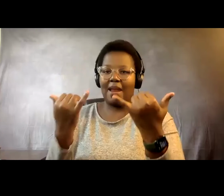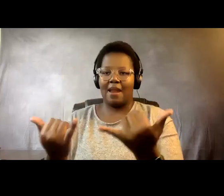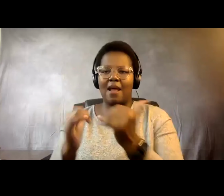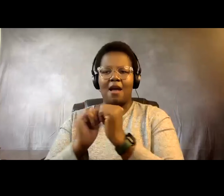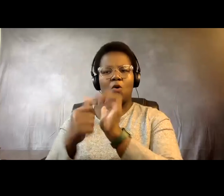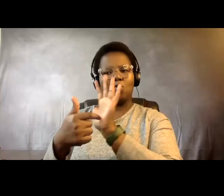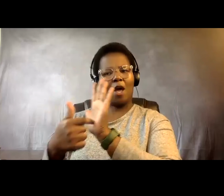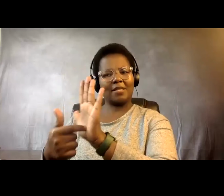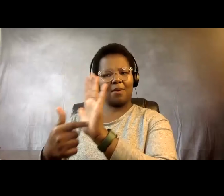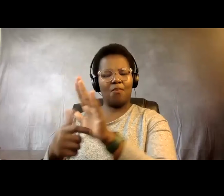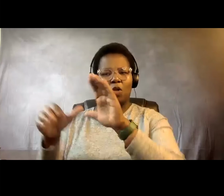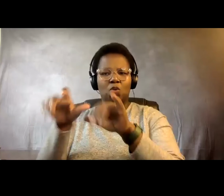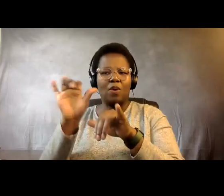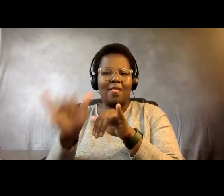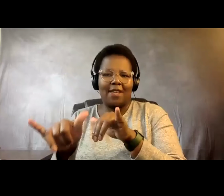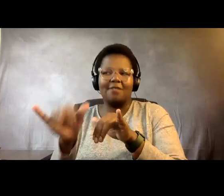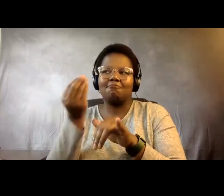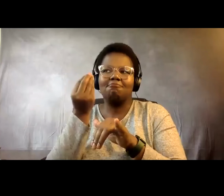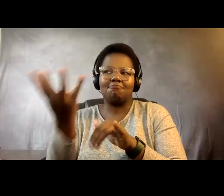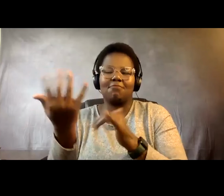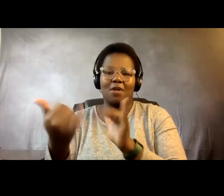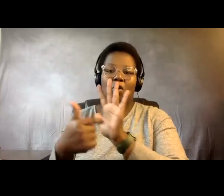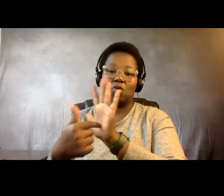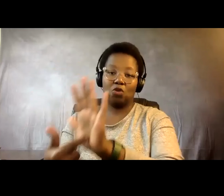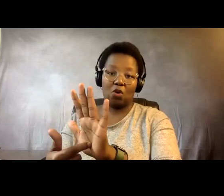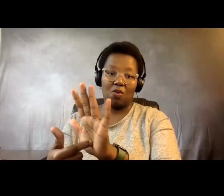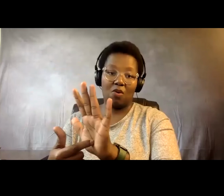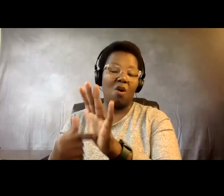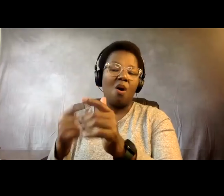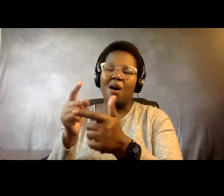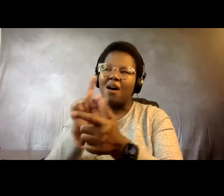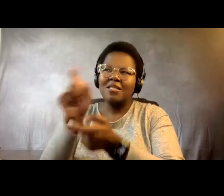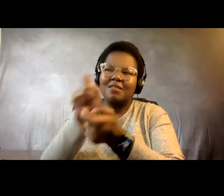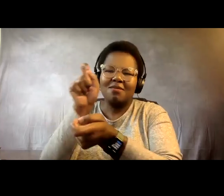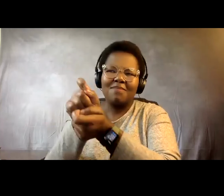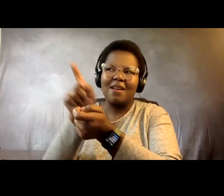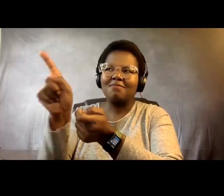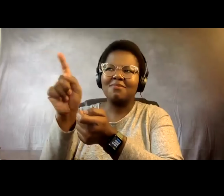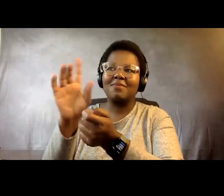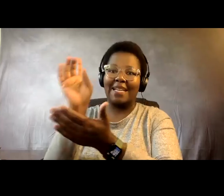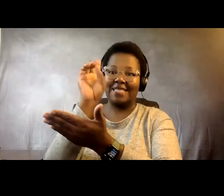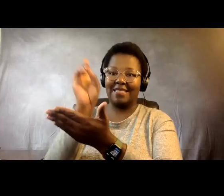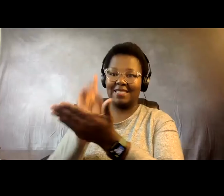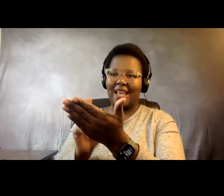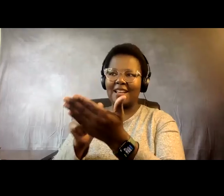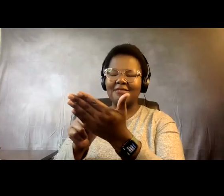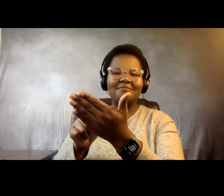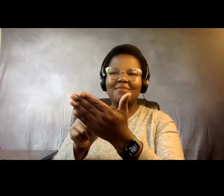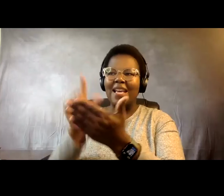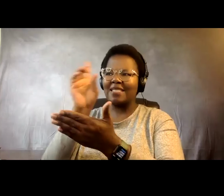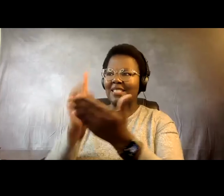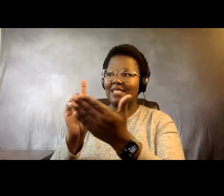What exactly can or should a designer document when it comes to accessibility and interactions?